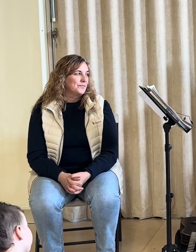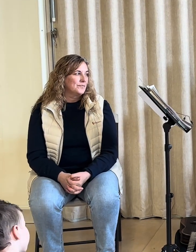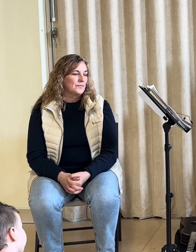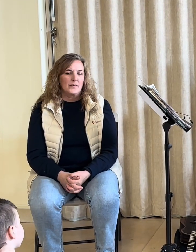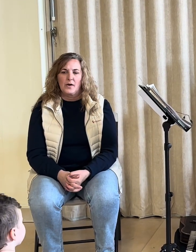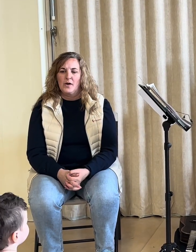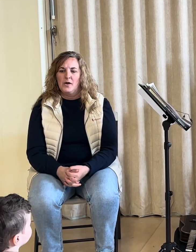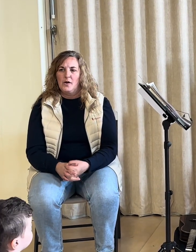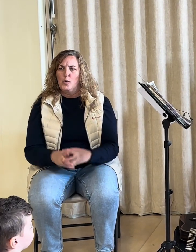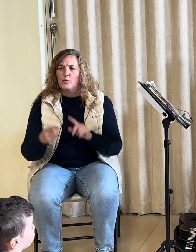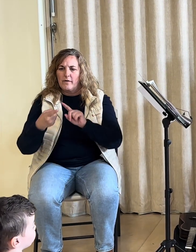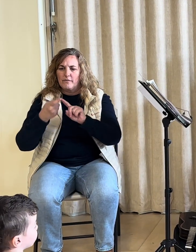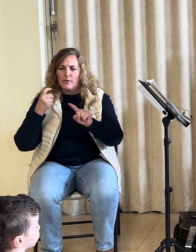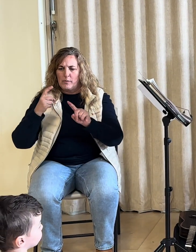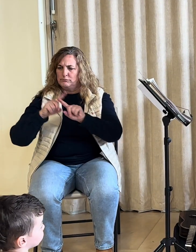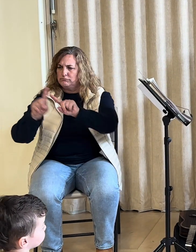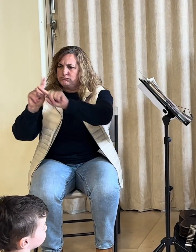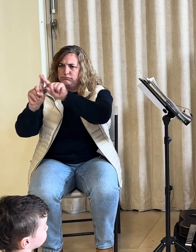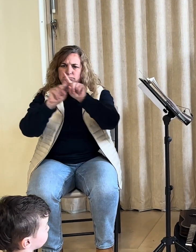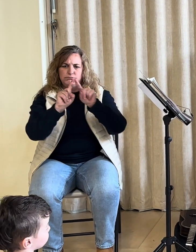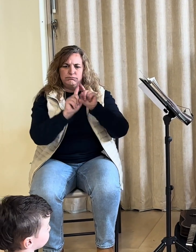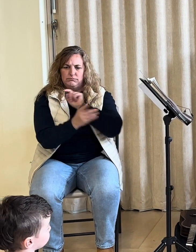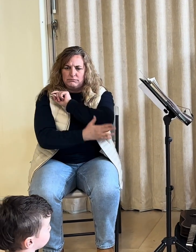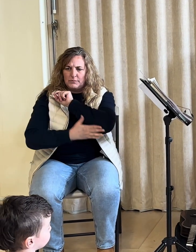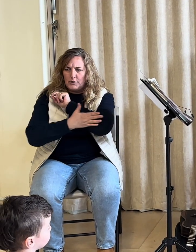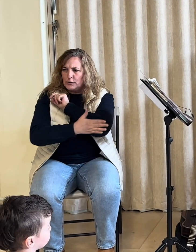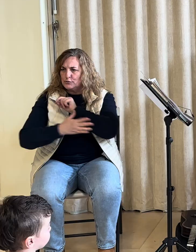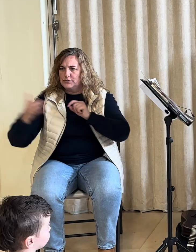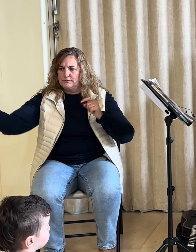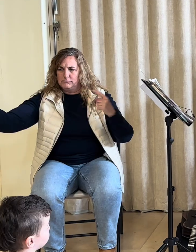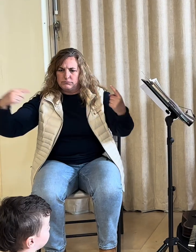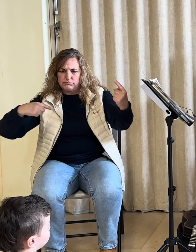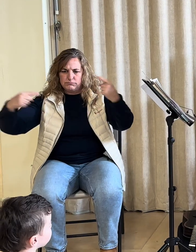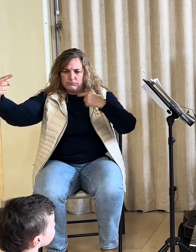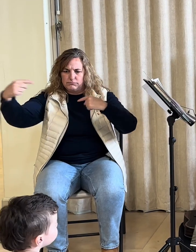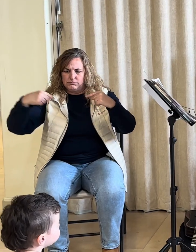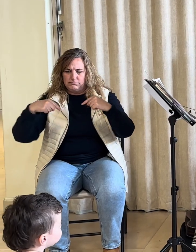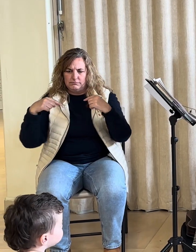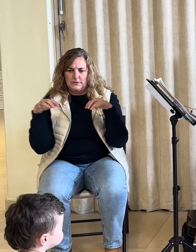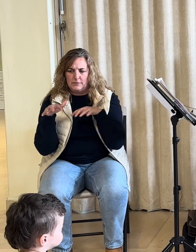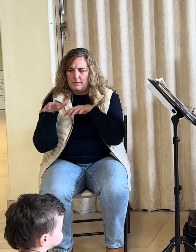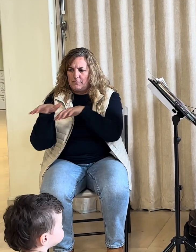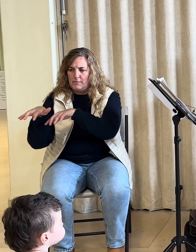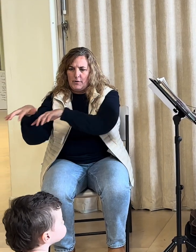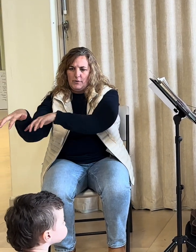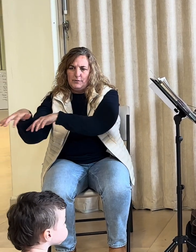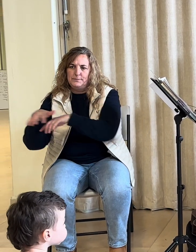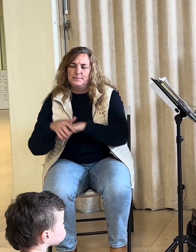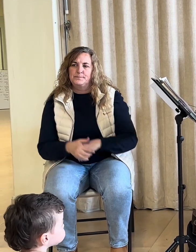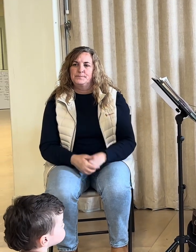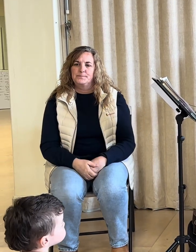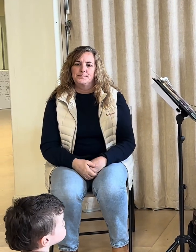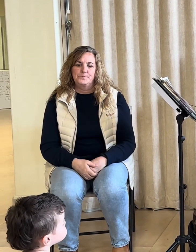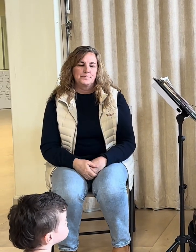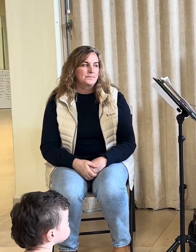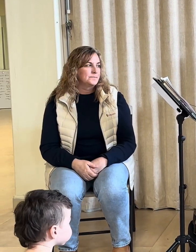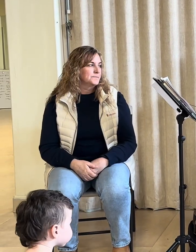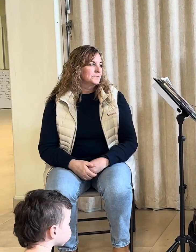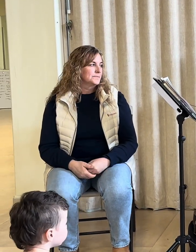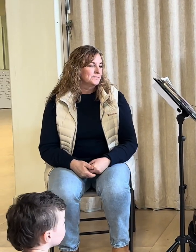We come from all over to march.